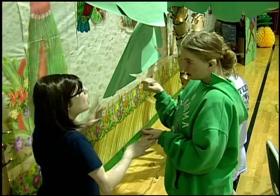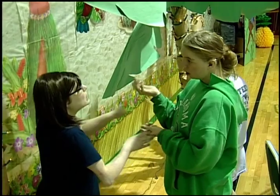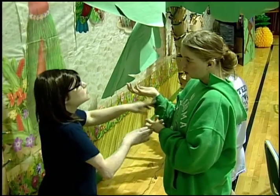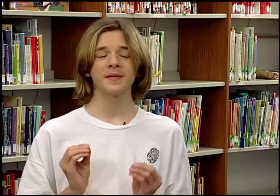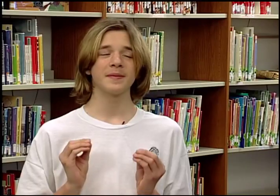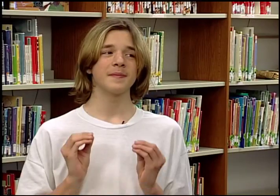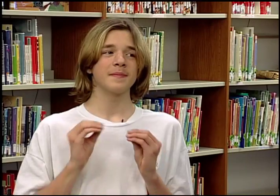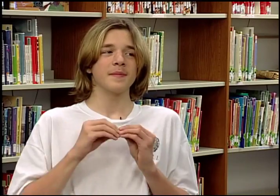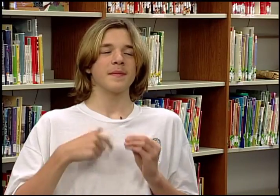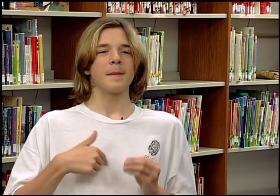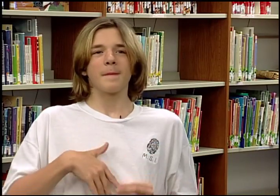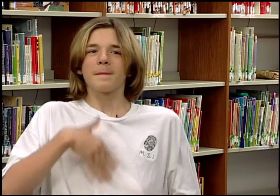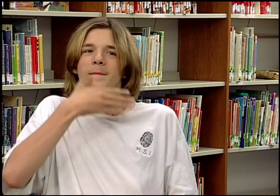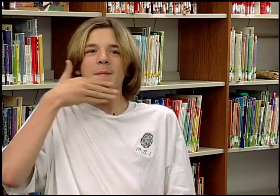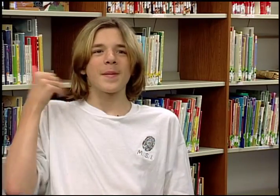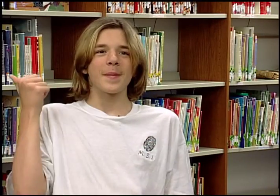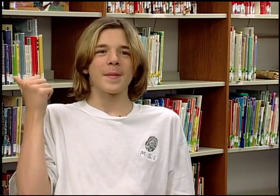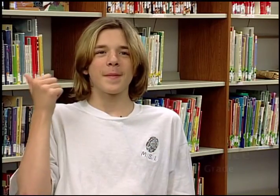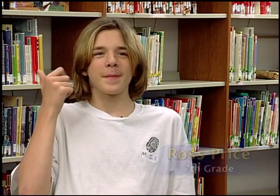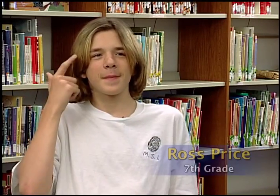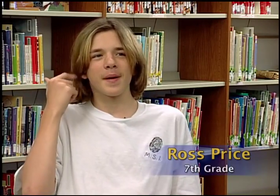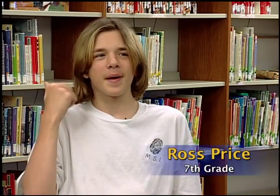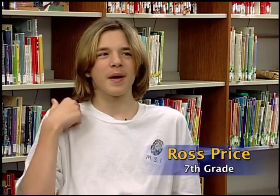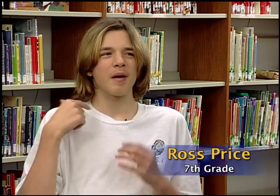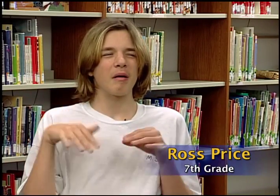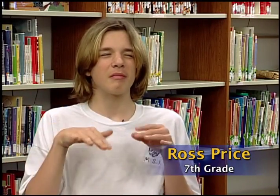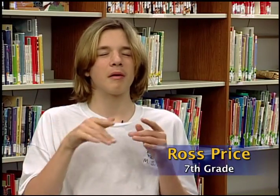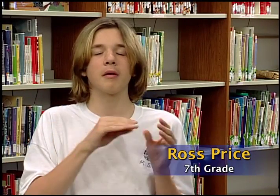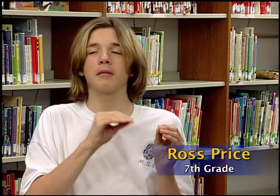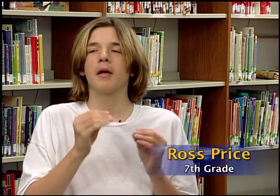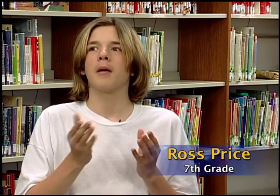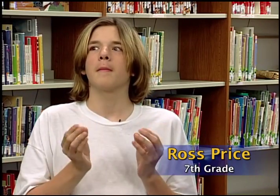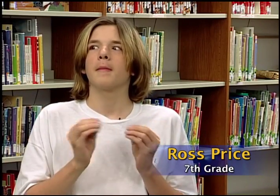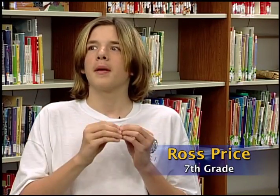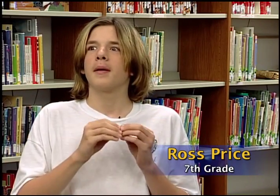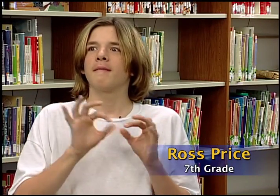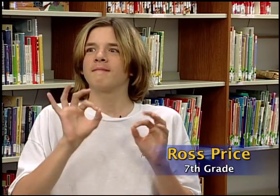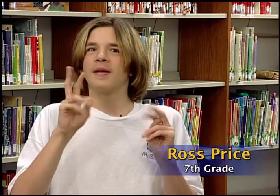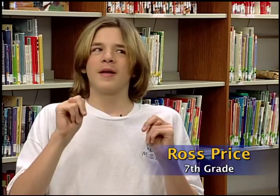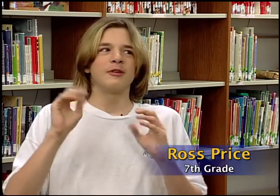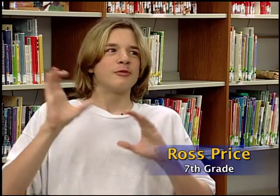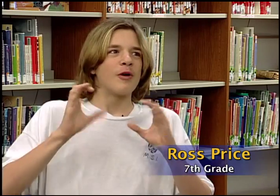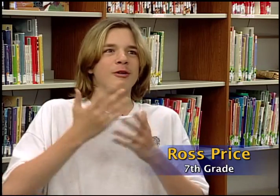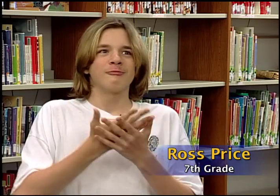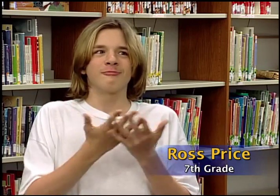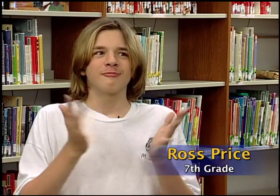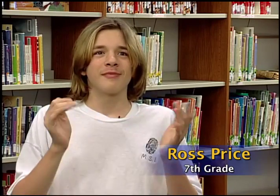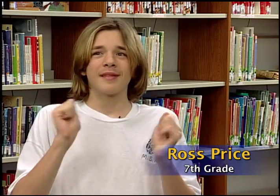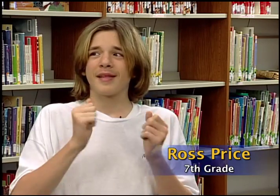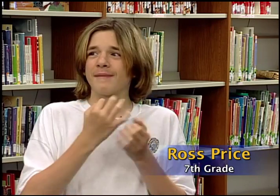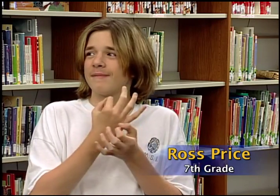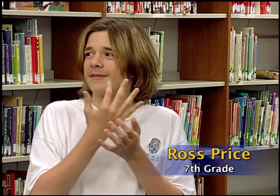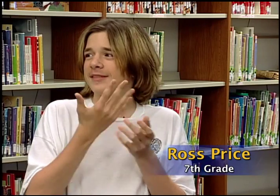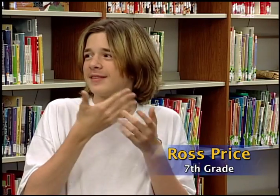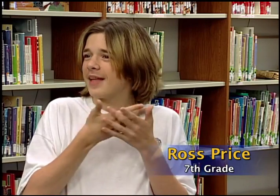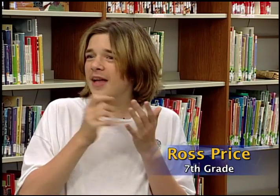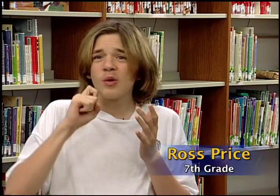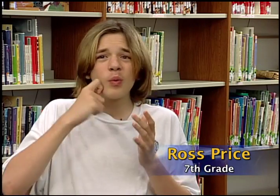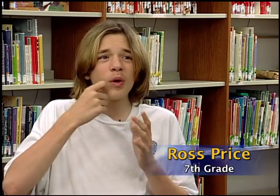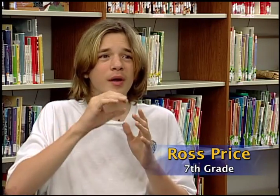It's better here. It's more fun, the communication, everything